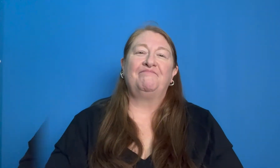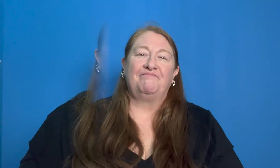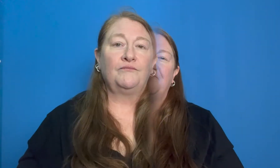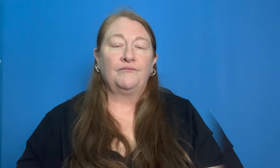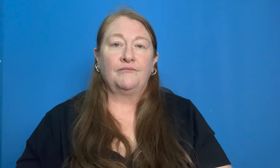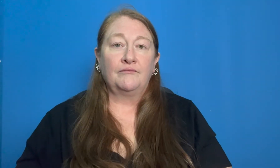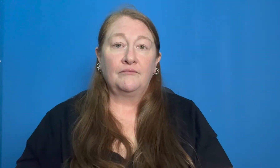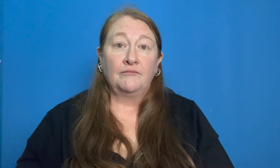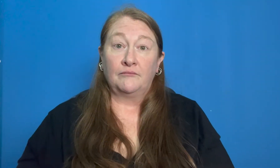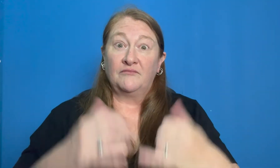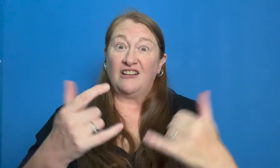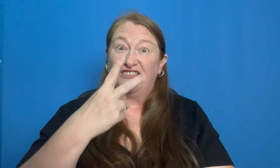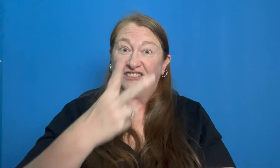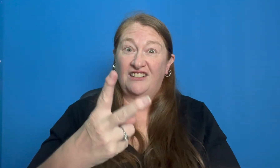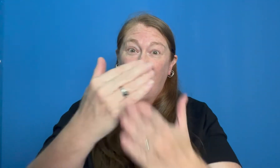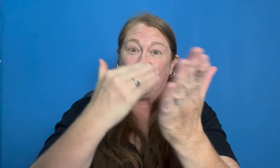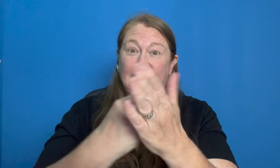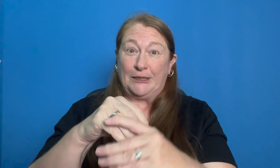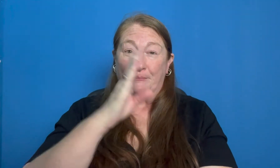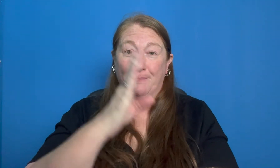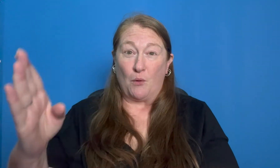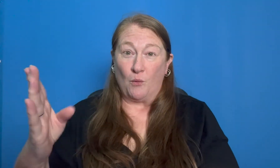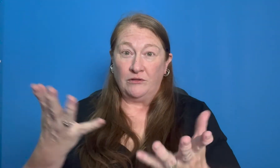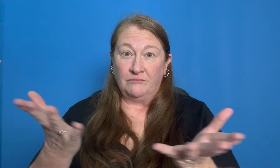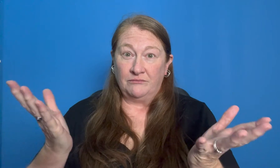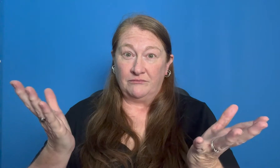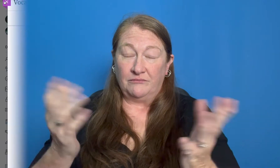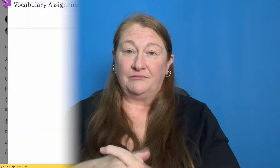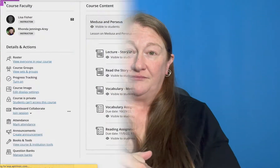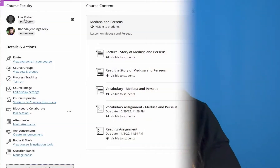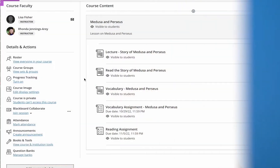First you will see the lesson in Blackboard (BB)...